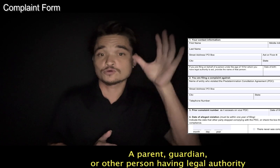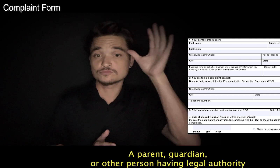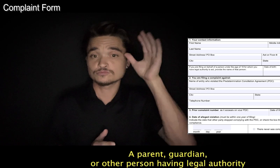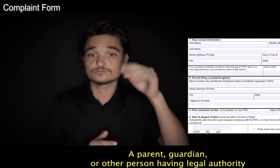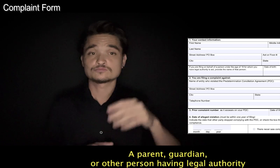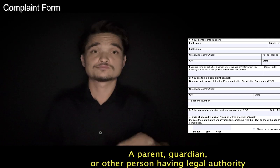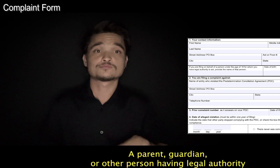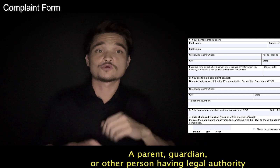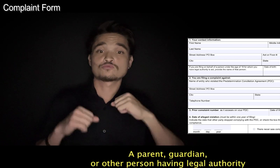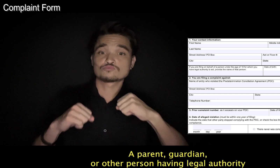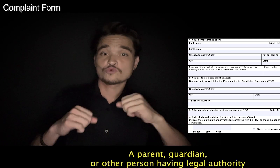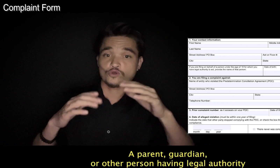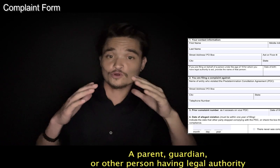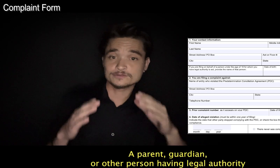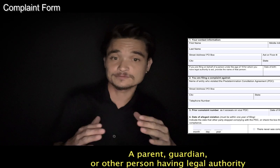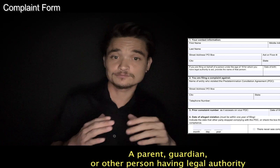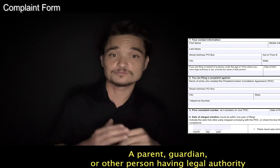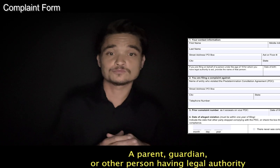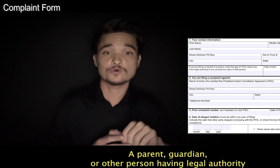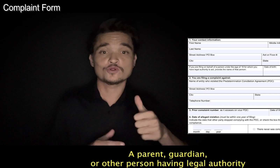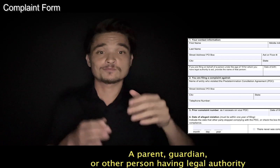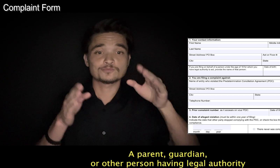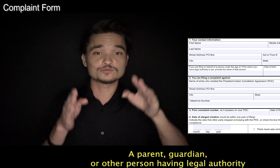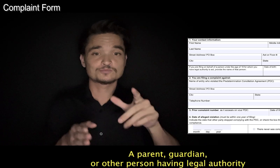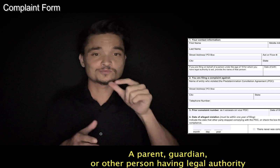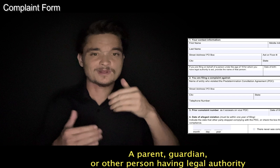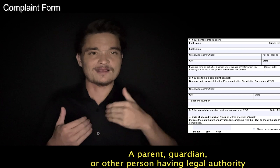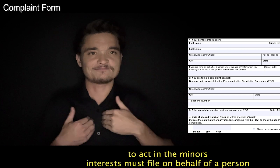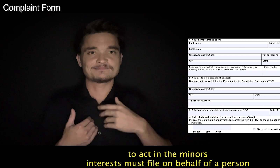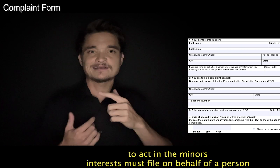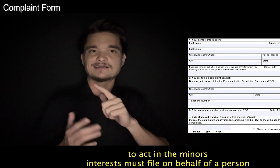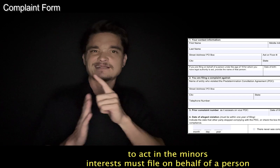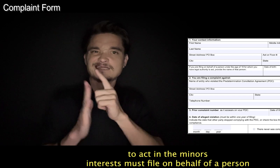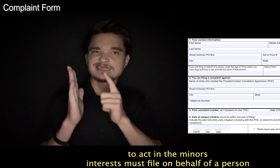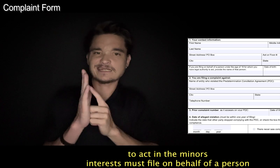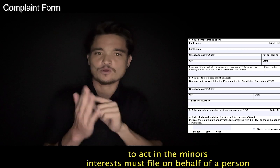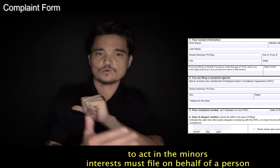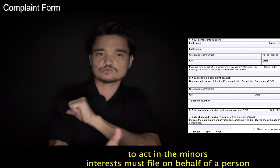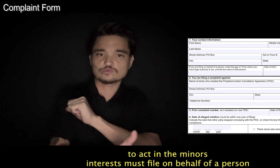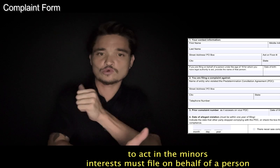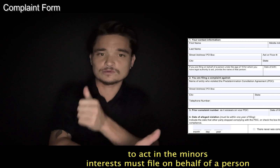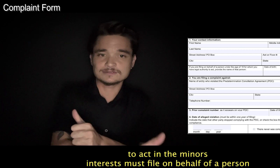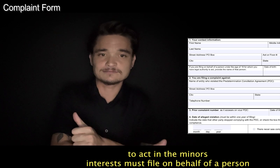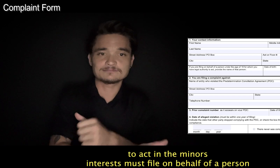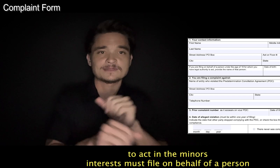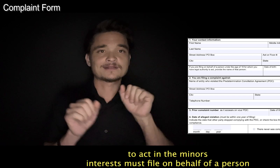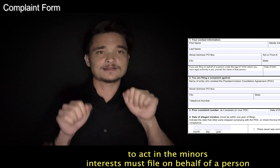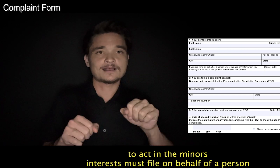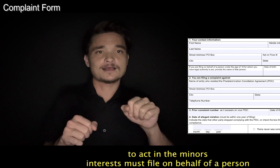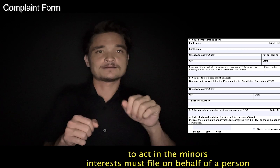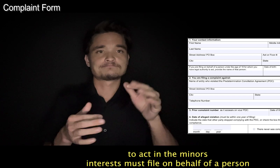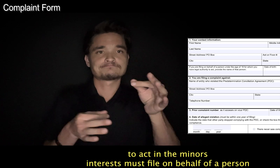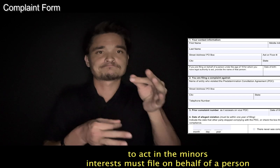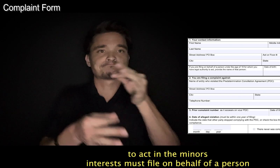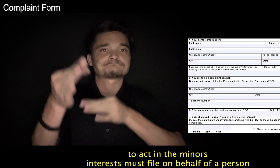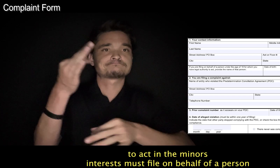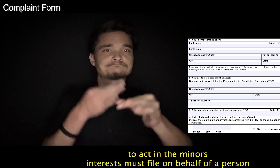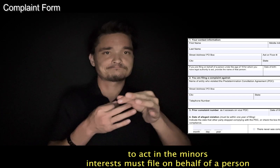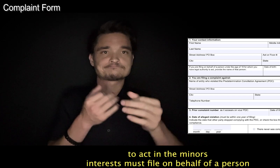A parent, guardian, or other person having legal authority to act in the minors interests must file on behalf of a person